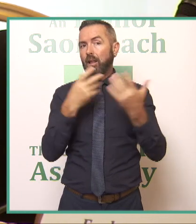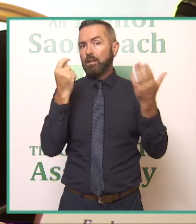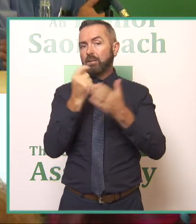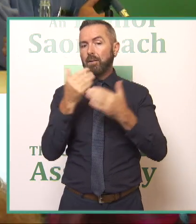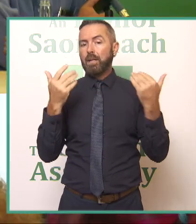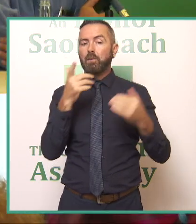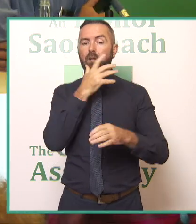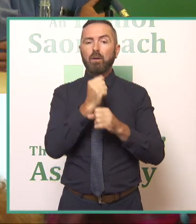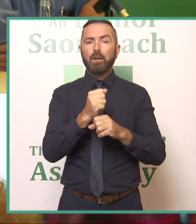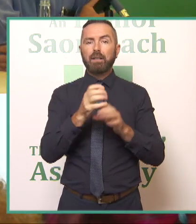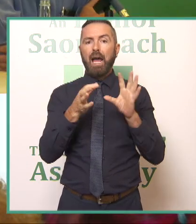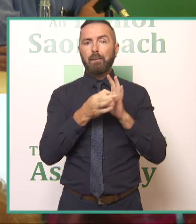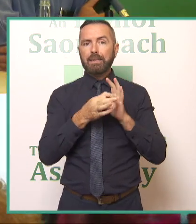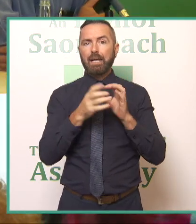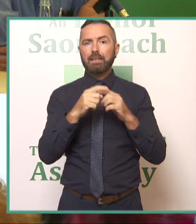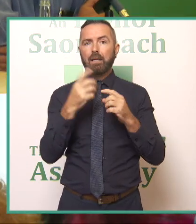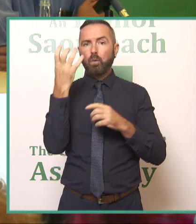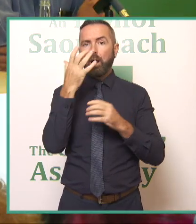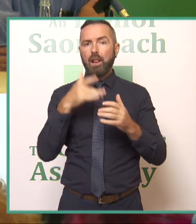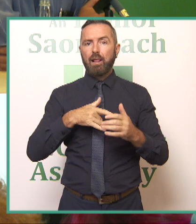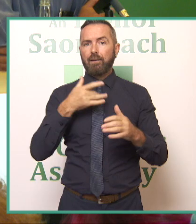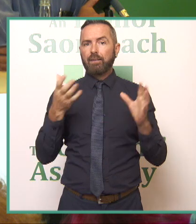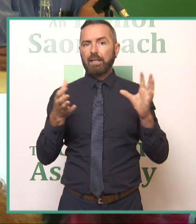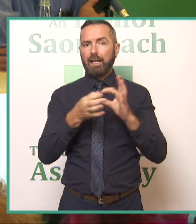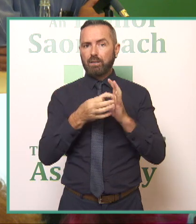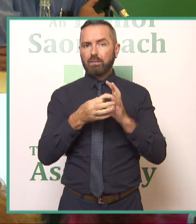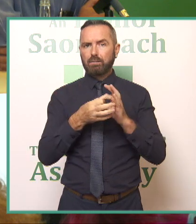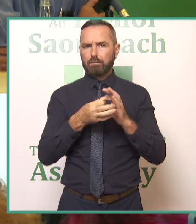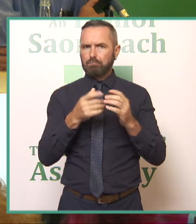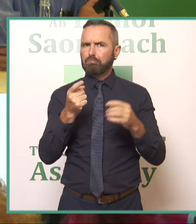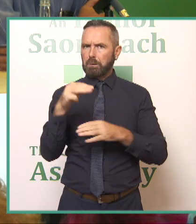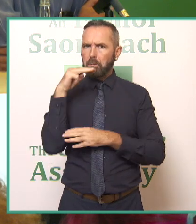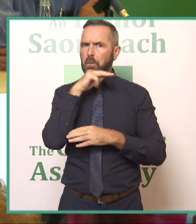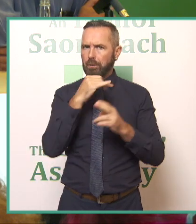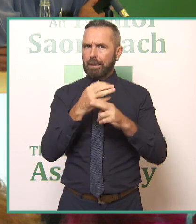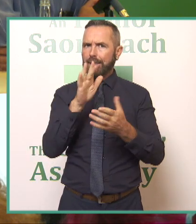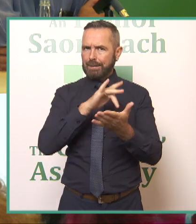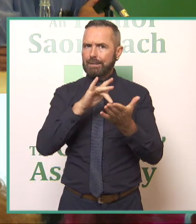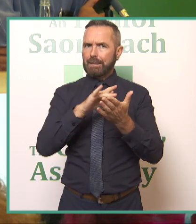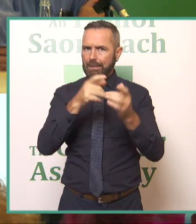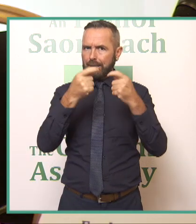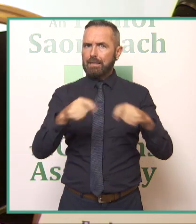his habitats and Wildlife connections and that's just as important in the city because wildlife's